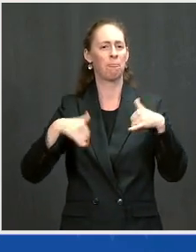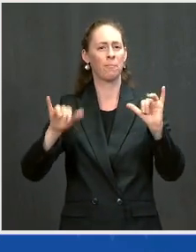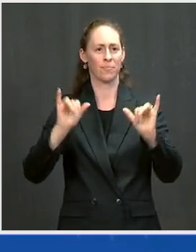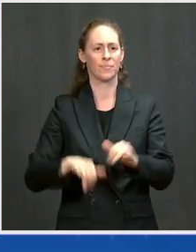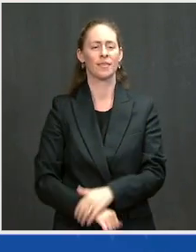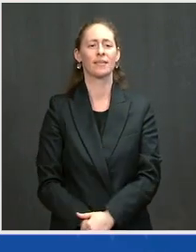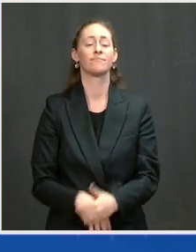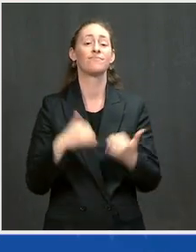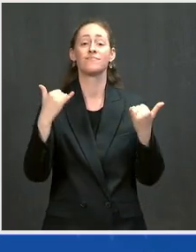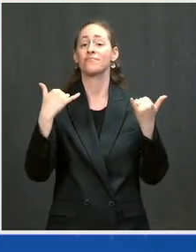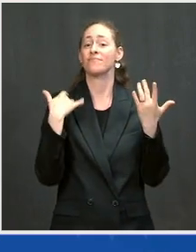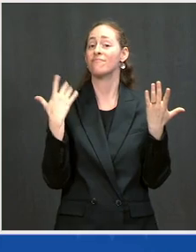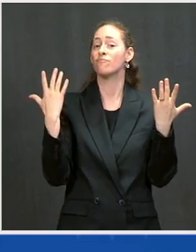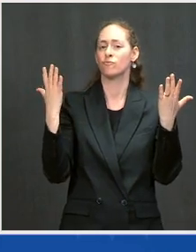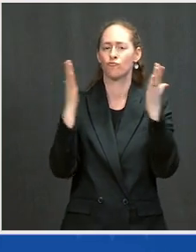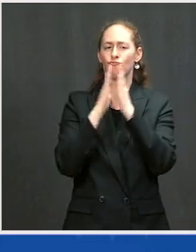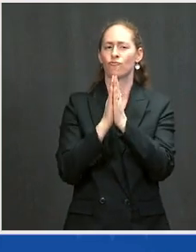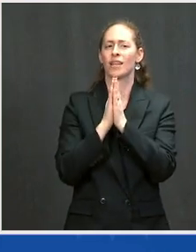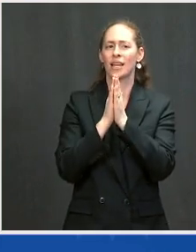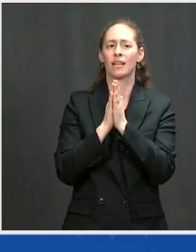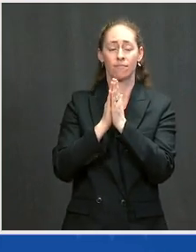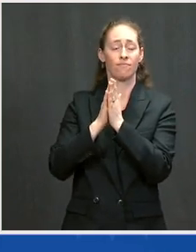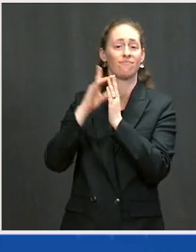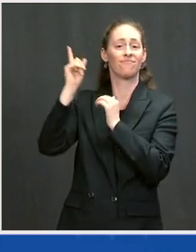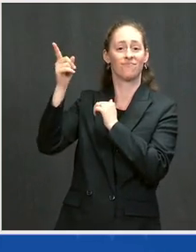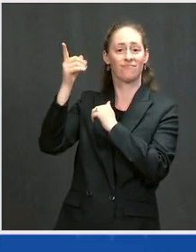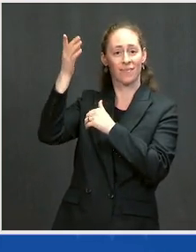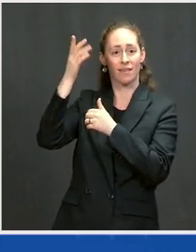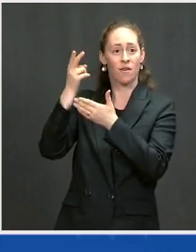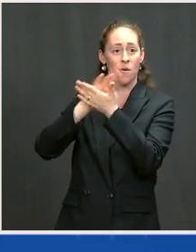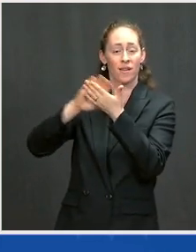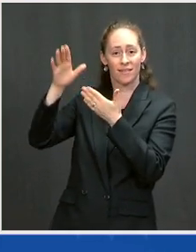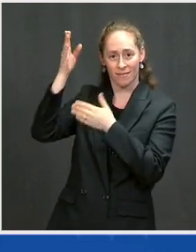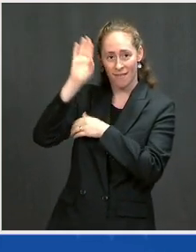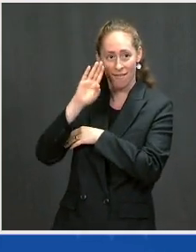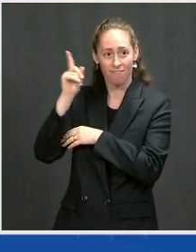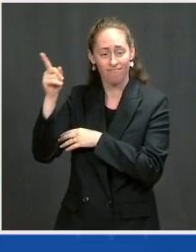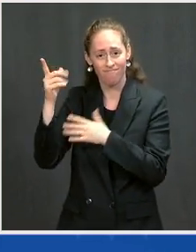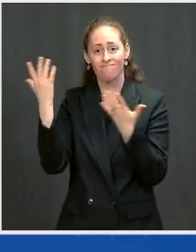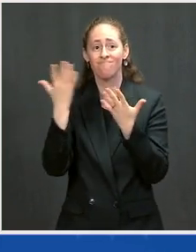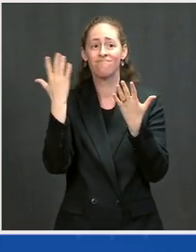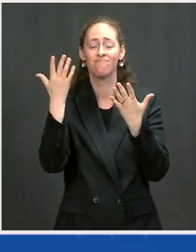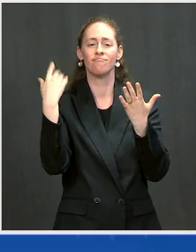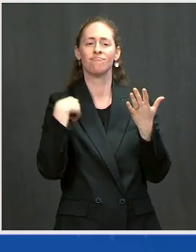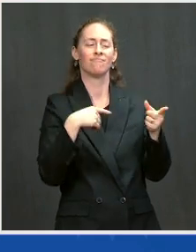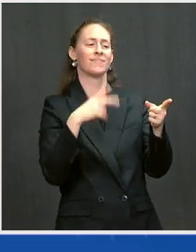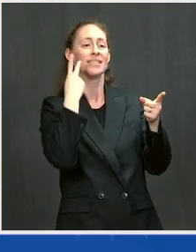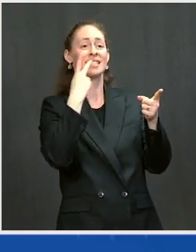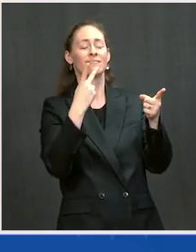Most holy God, as we leave this ceremony, inspire and encourage us to greater acts of service to our nation and our armies' people,